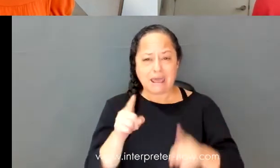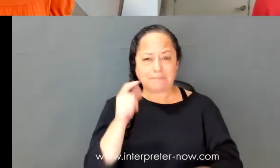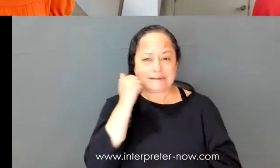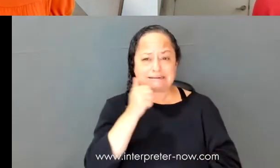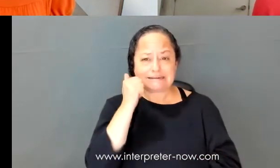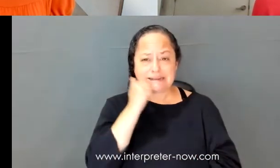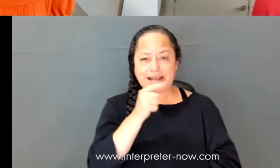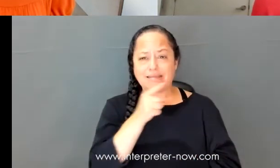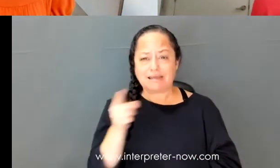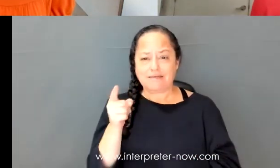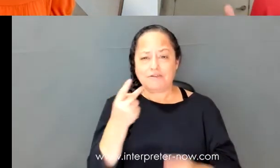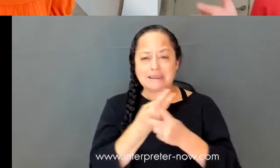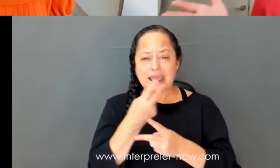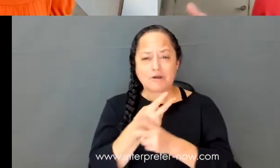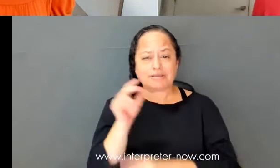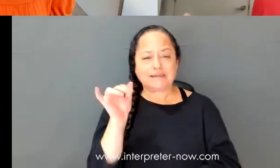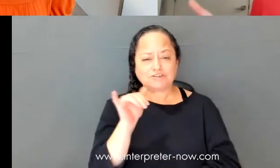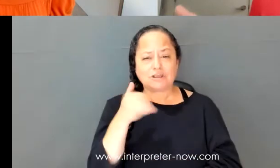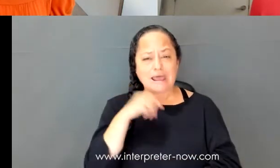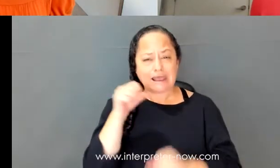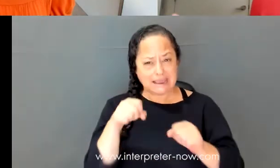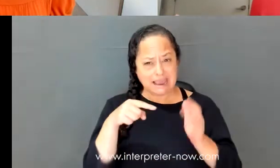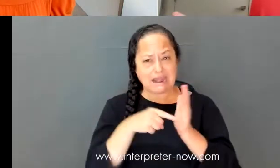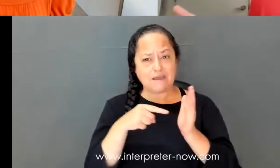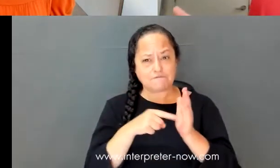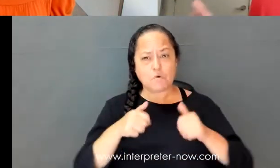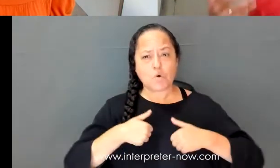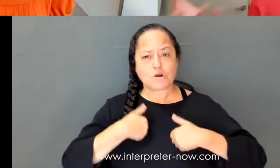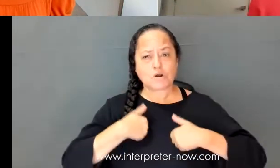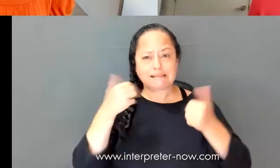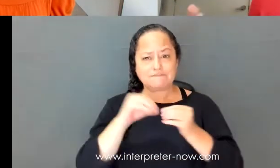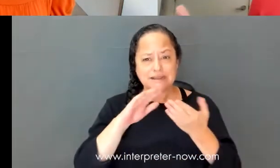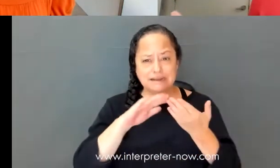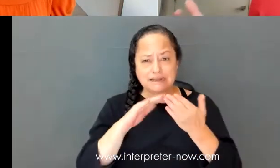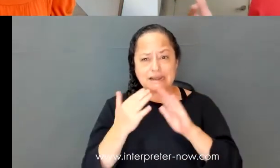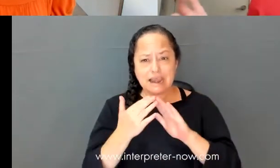And they are calculations, like, "I can afford to live in a neighborhood." I'm seeing it from my own experience.